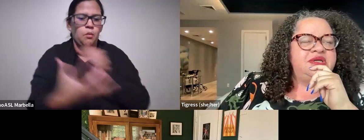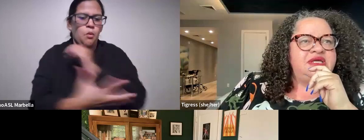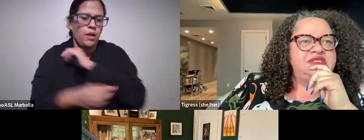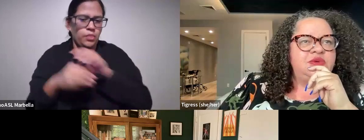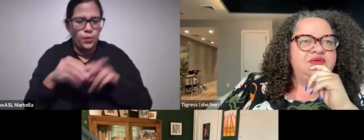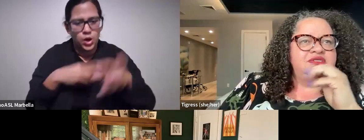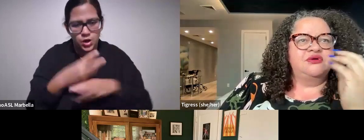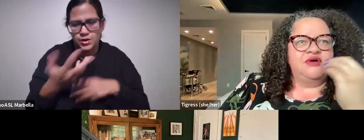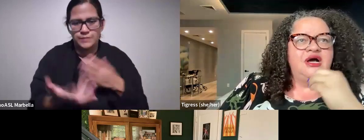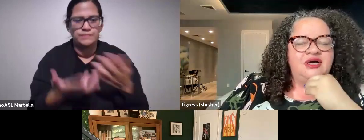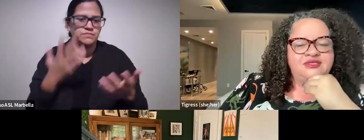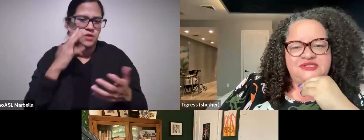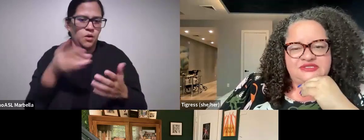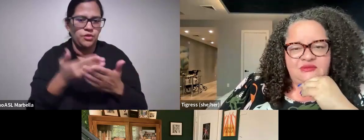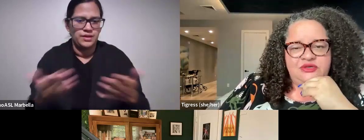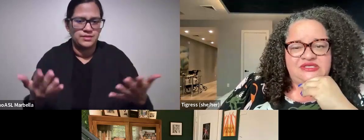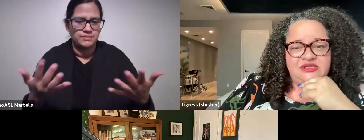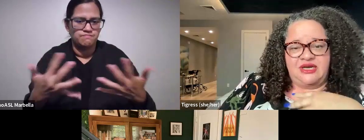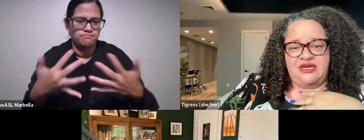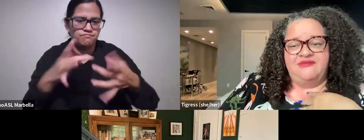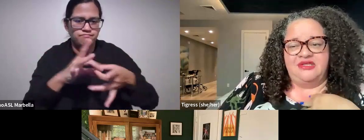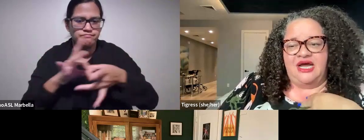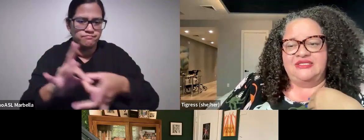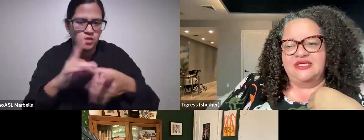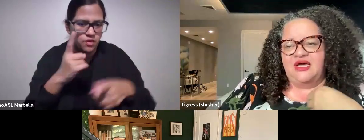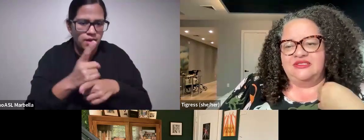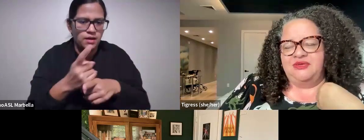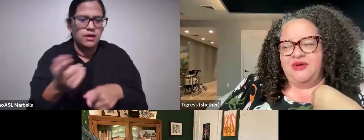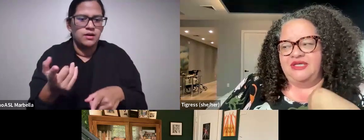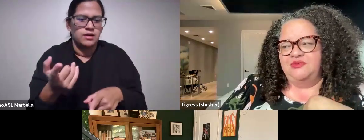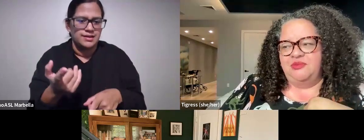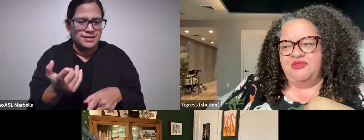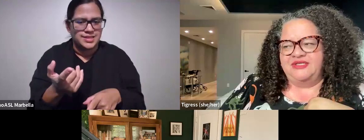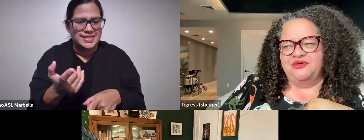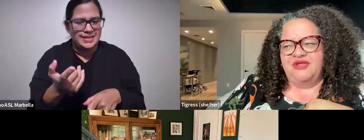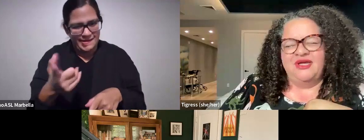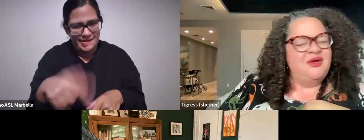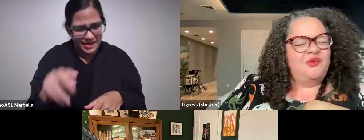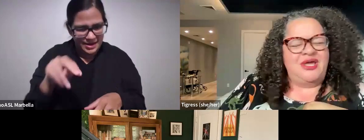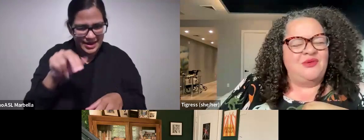but it is one of the sort of aha spaces that we see a lot at NAAFA and that I see a lot as I'm interacting with people that's sort of like, wait,